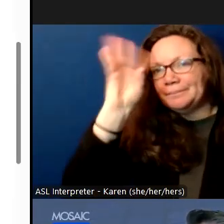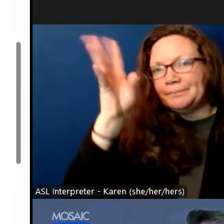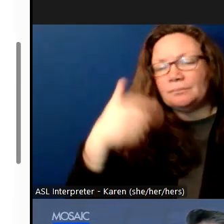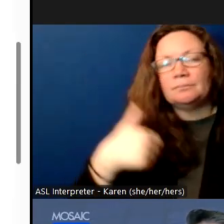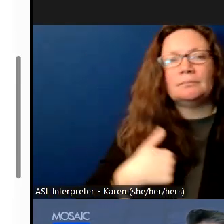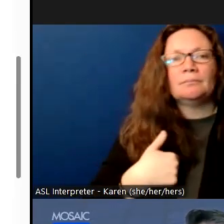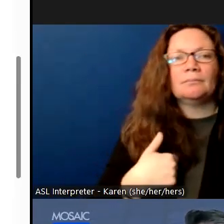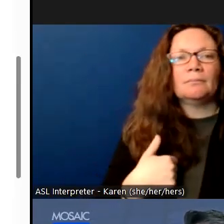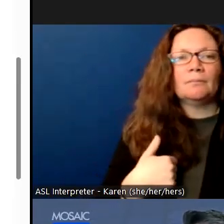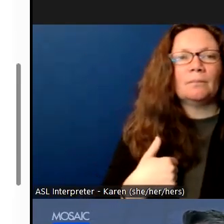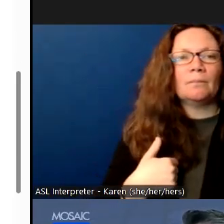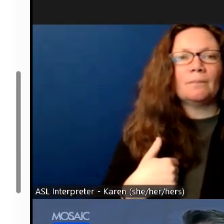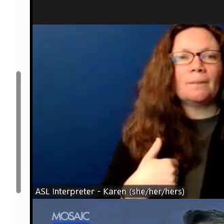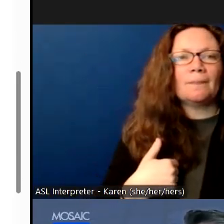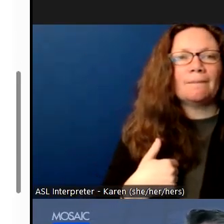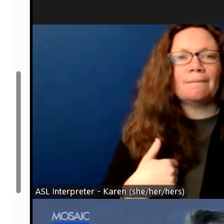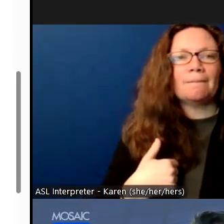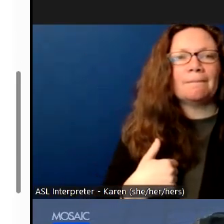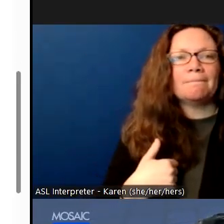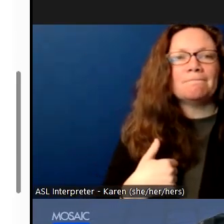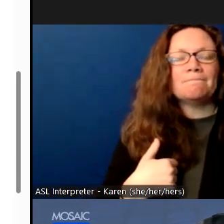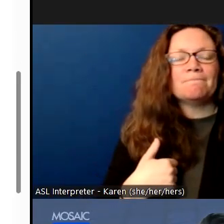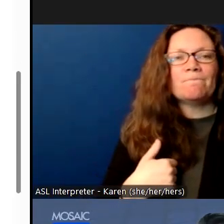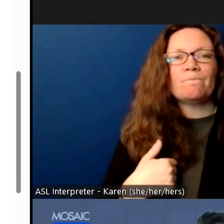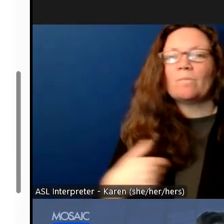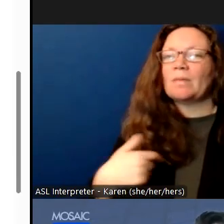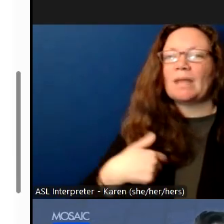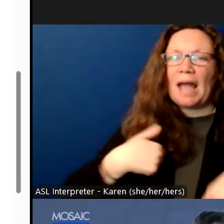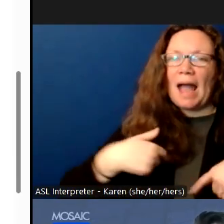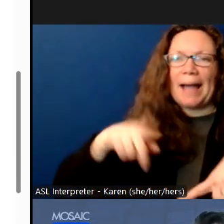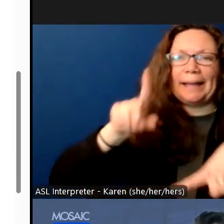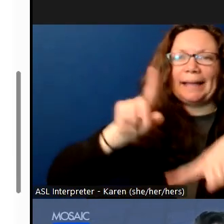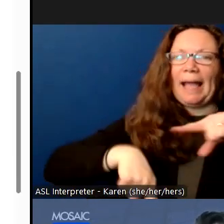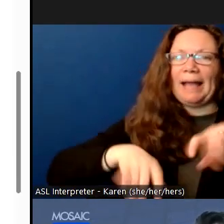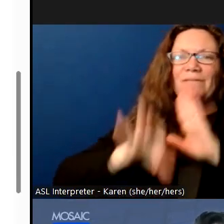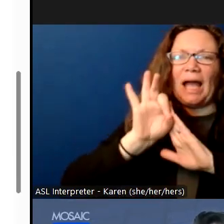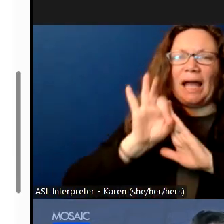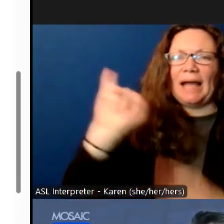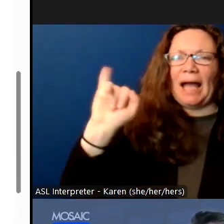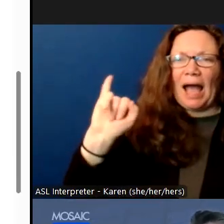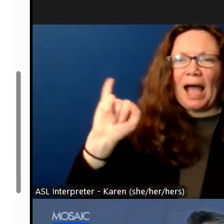And I'm scrolling in here to make it easier to see. I can't find the I it transaction.